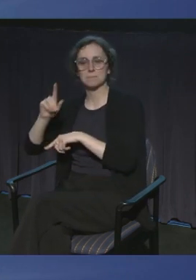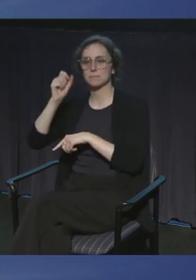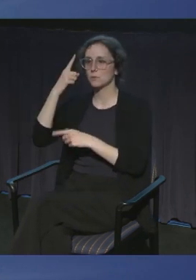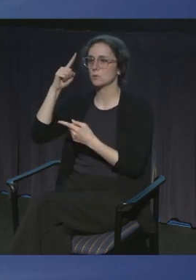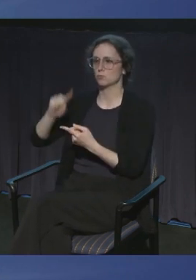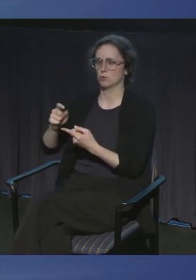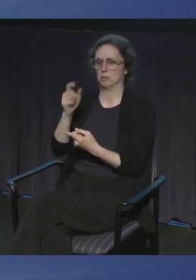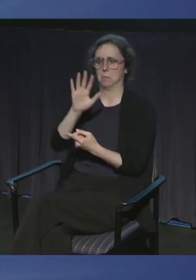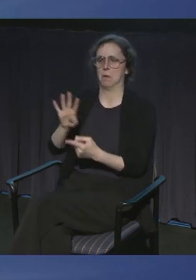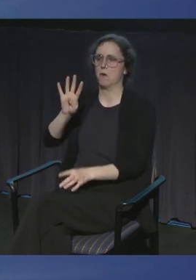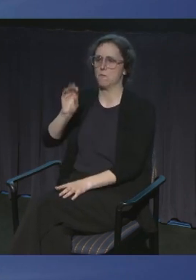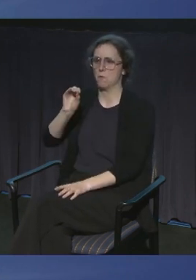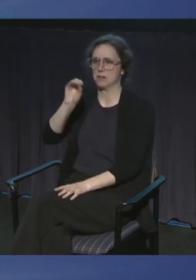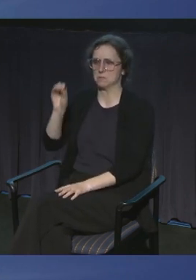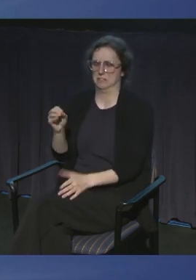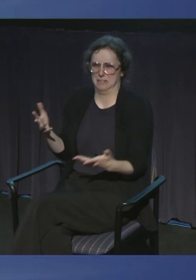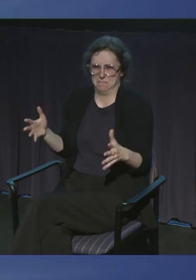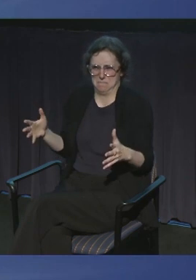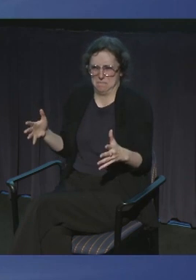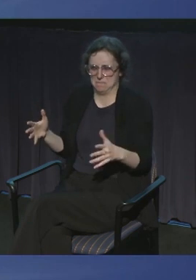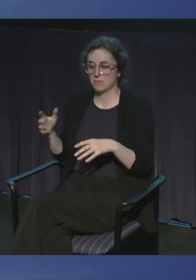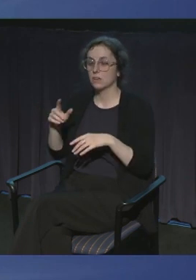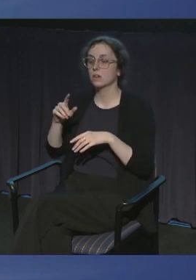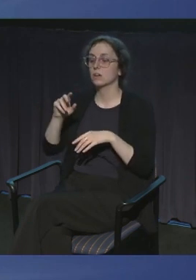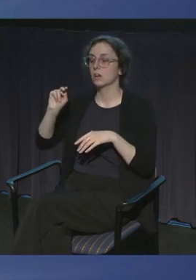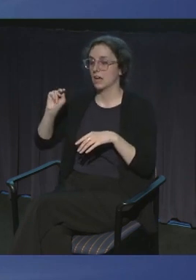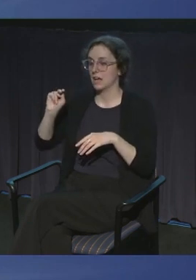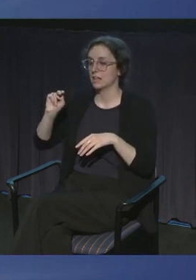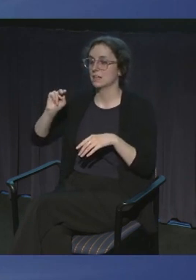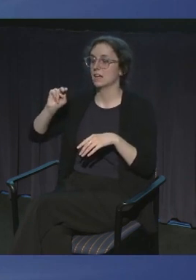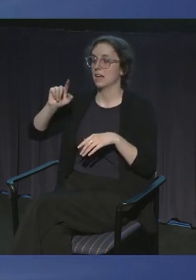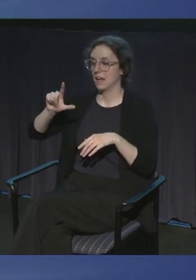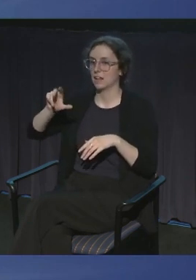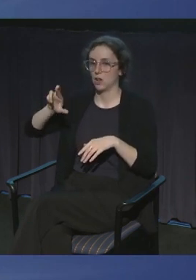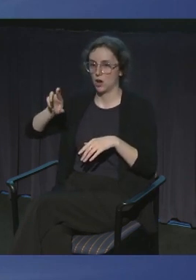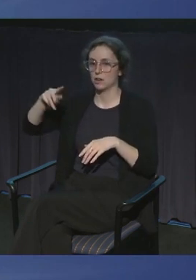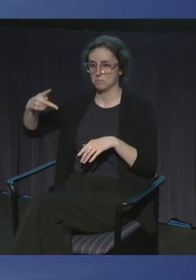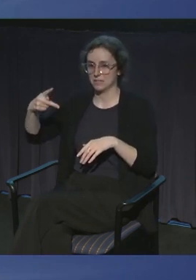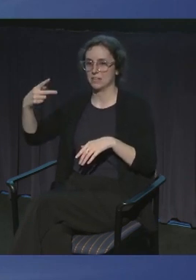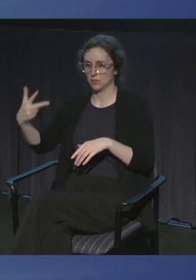ABOUT 40%. SO THERE IS SOMETHING ASIDE FROM NRP 3 WE